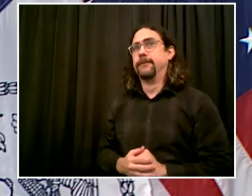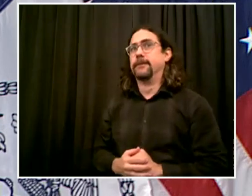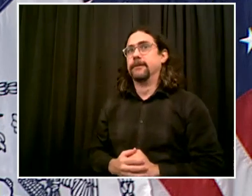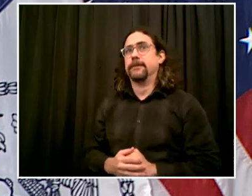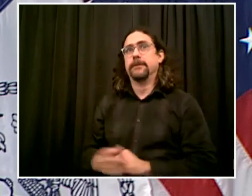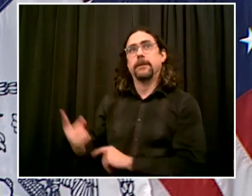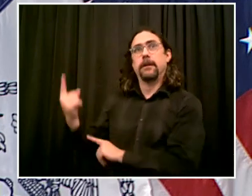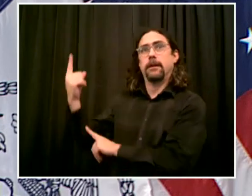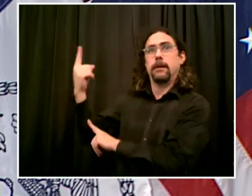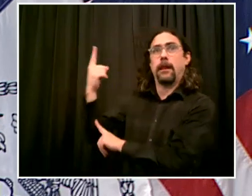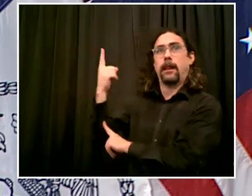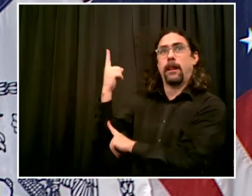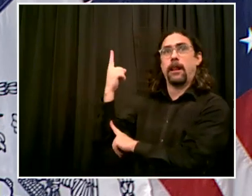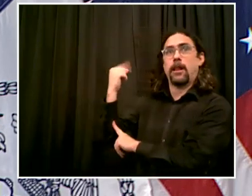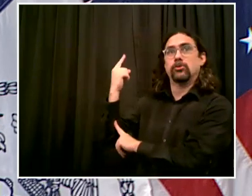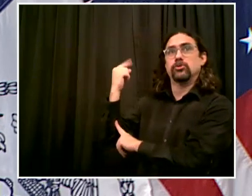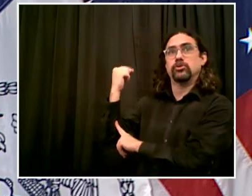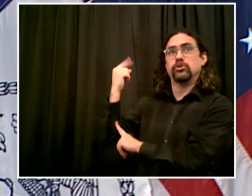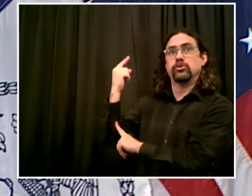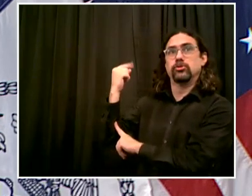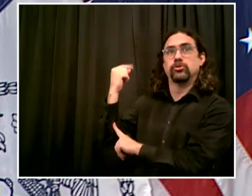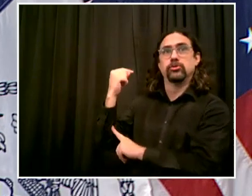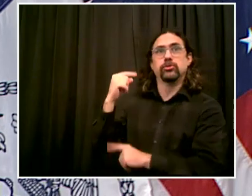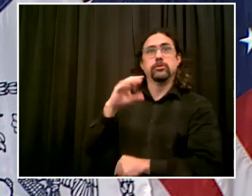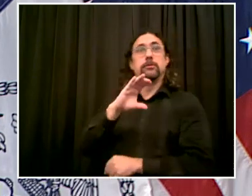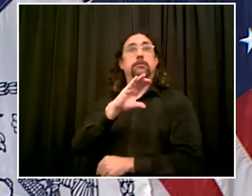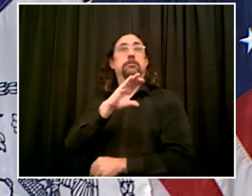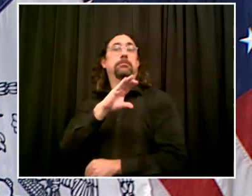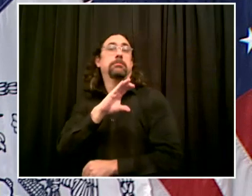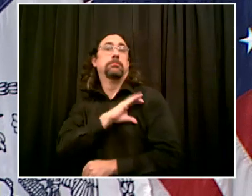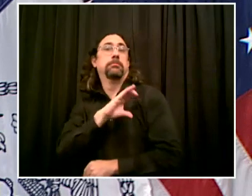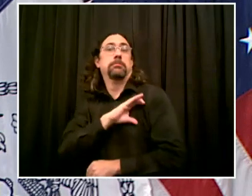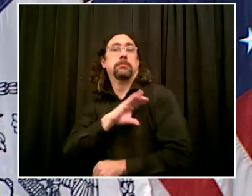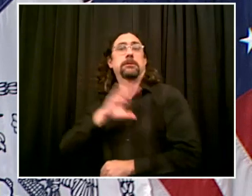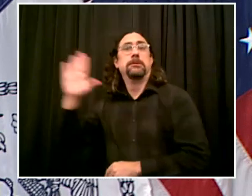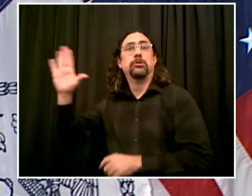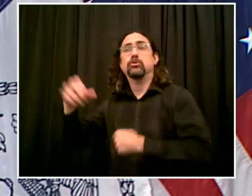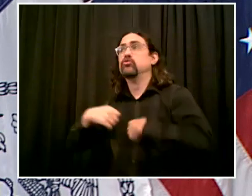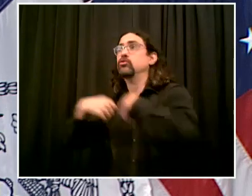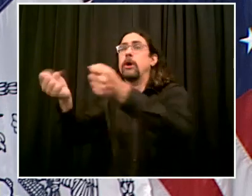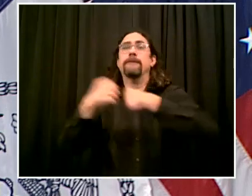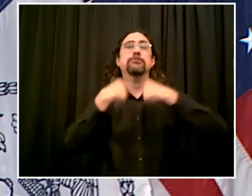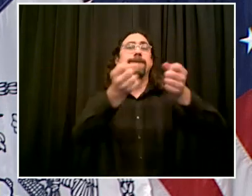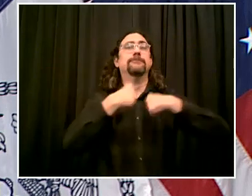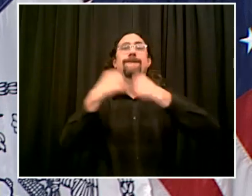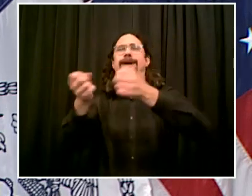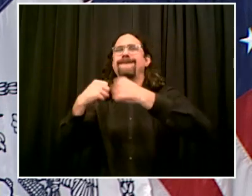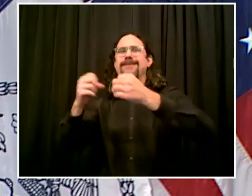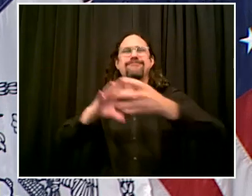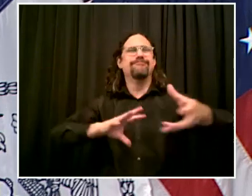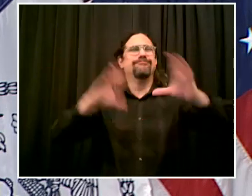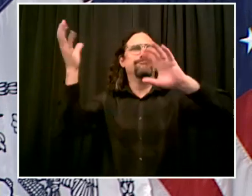RESPONDED TO RECKLESS DRIVING